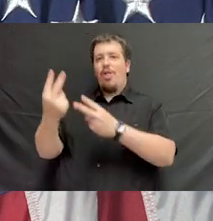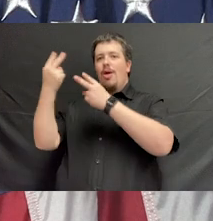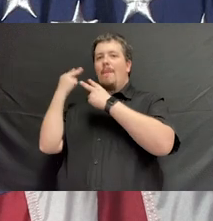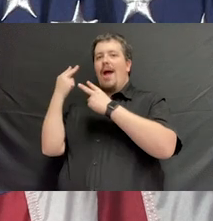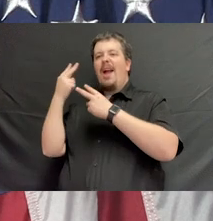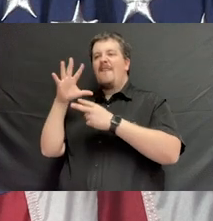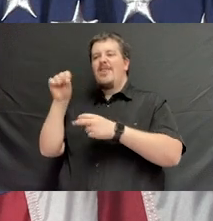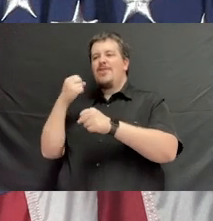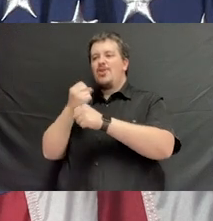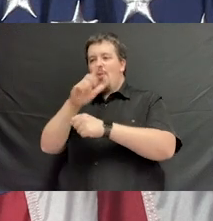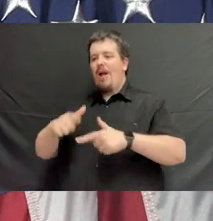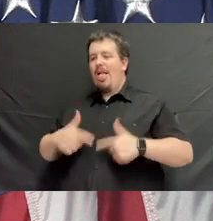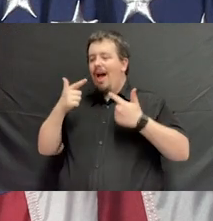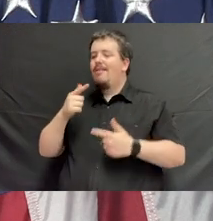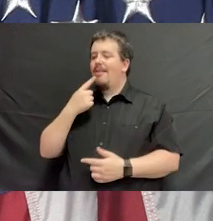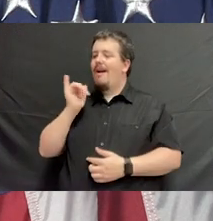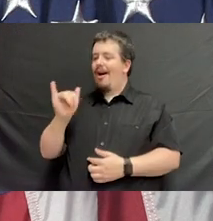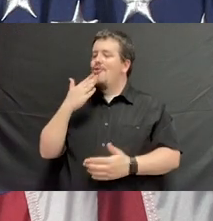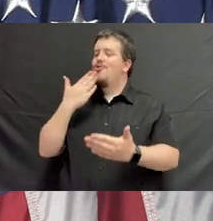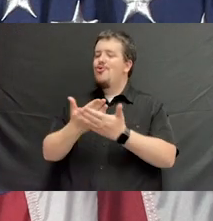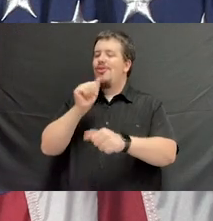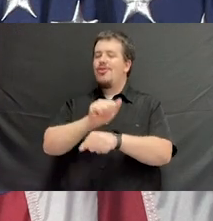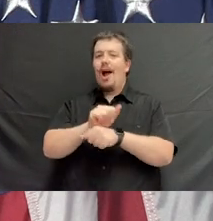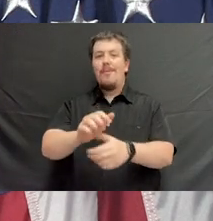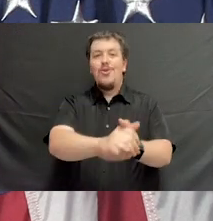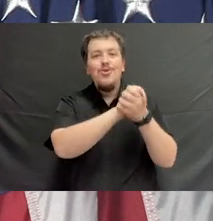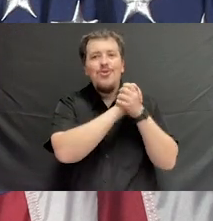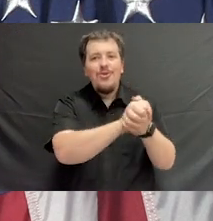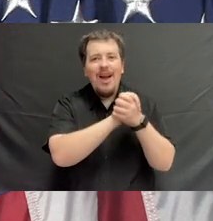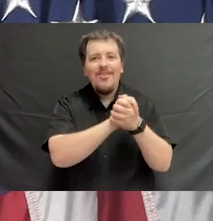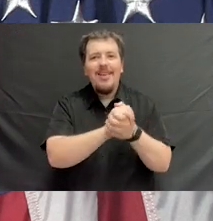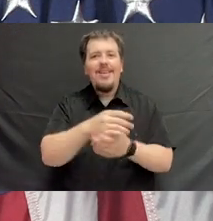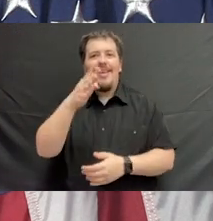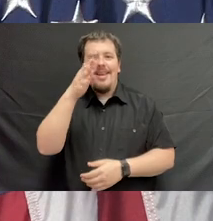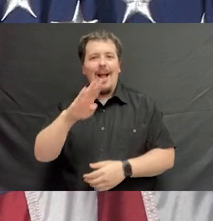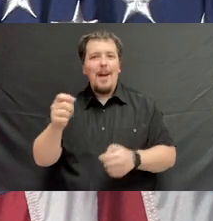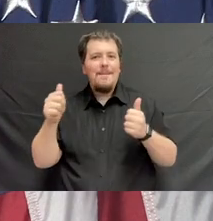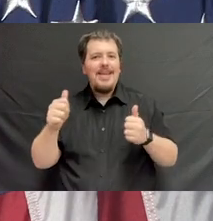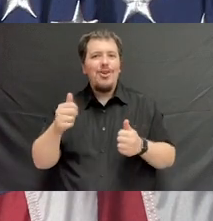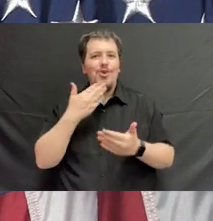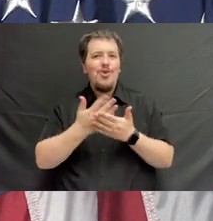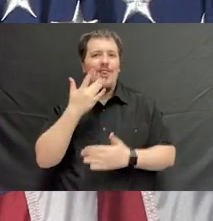you'll look back 50 years later as I've done and say, a job well done. So congratulations and Godspeed.